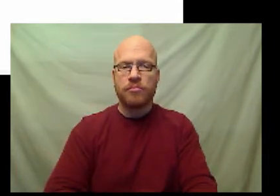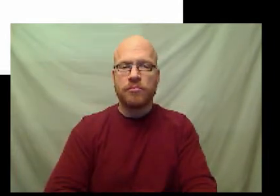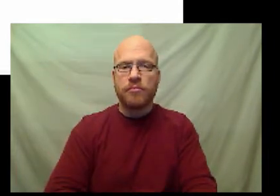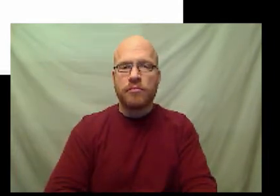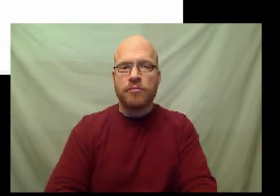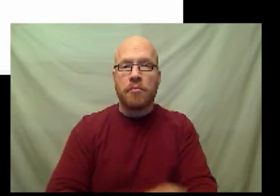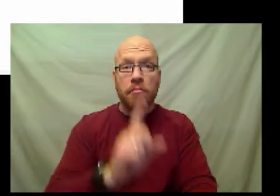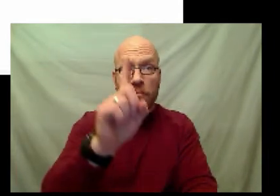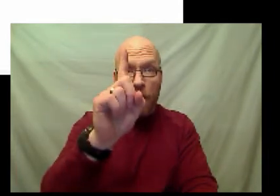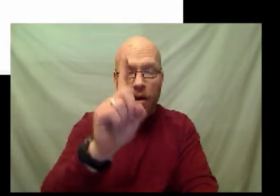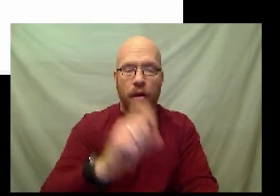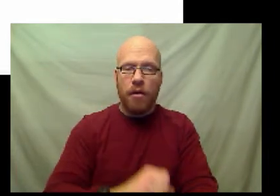Okay. Now look at 3.